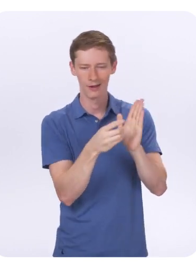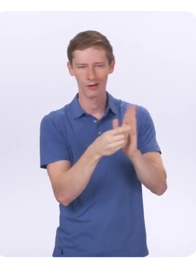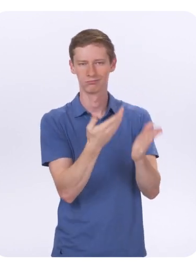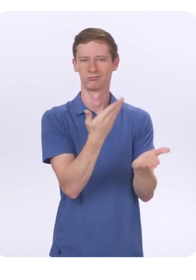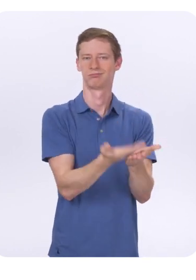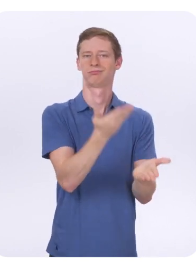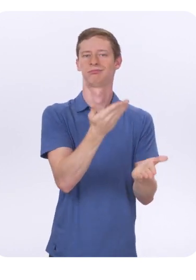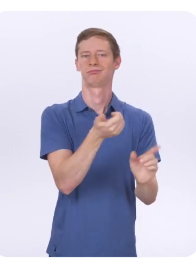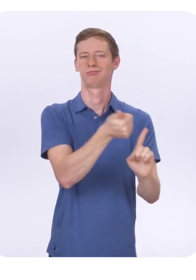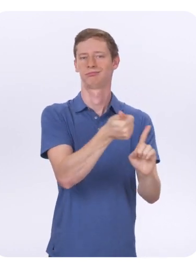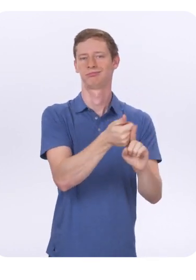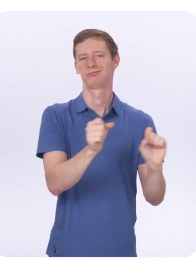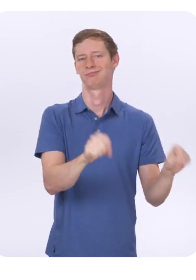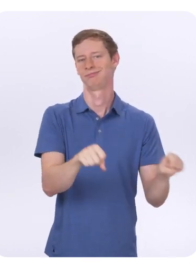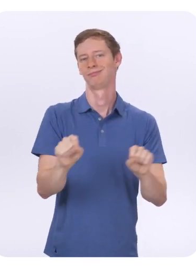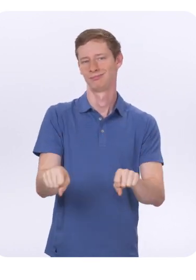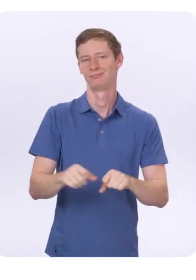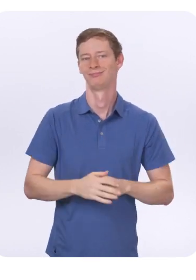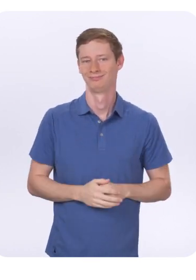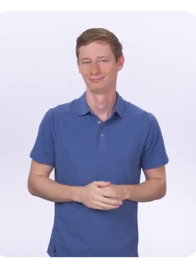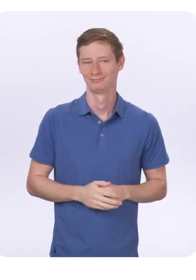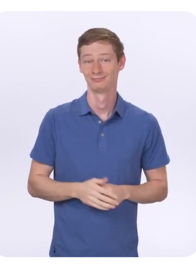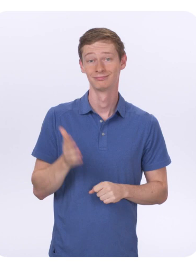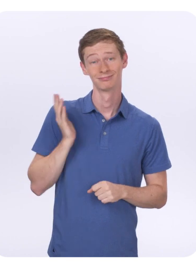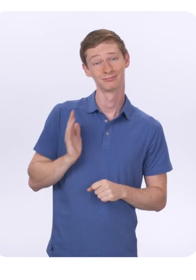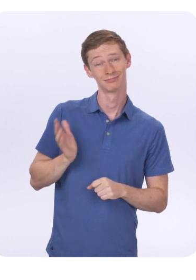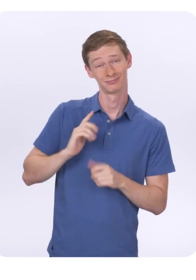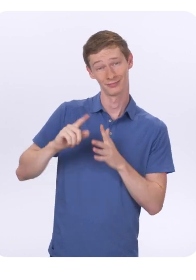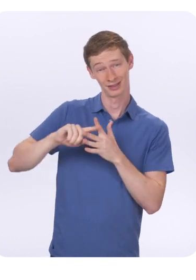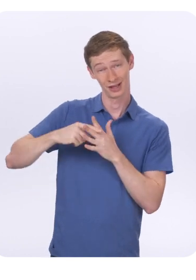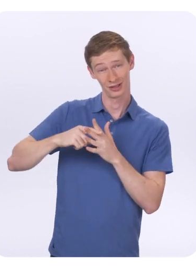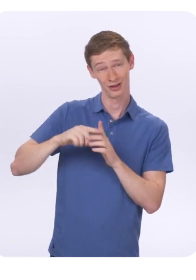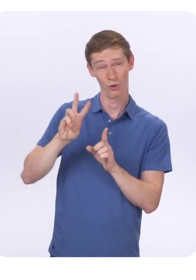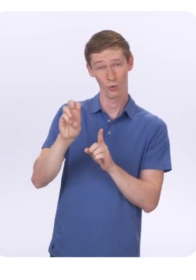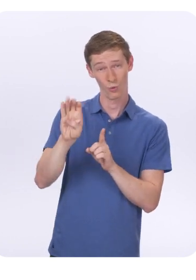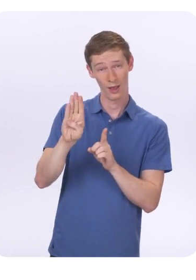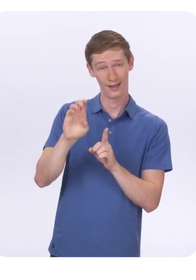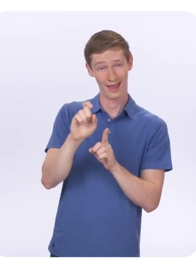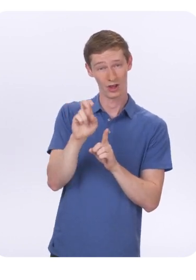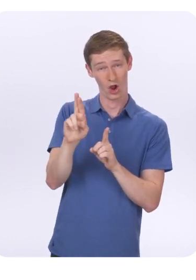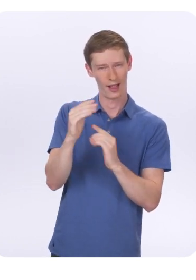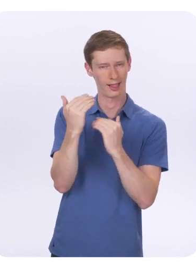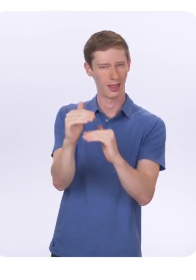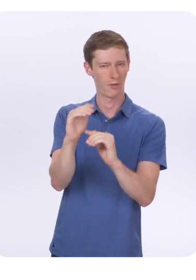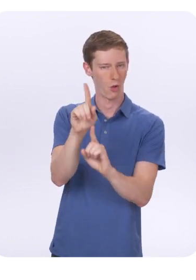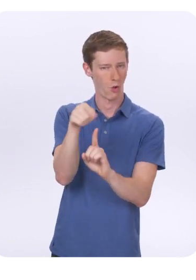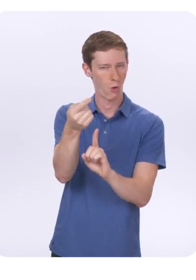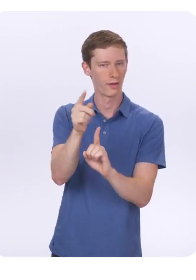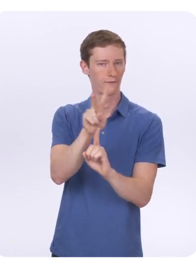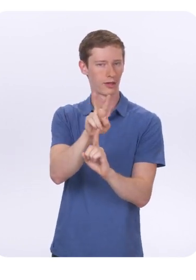Initially, WebXR was limited to just virtual reality. At Meta Connect 2022,